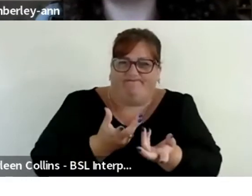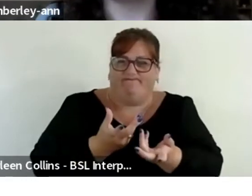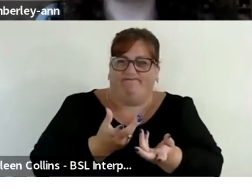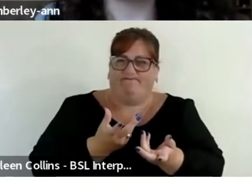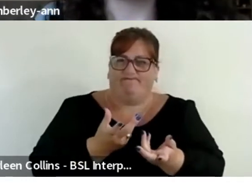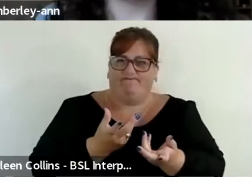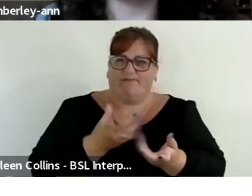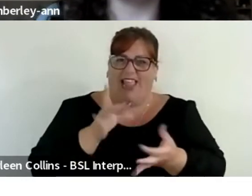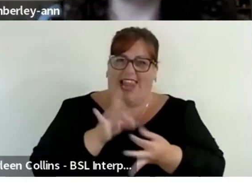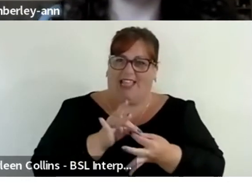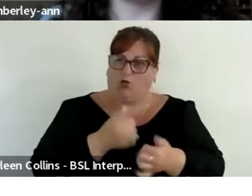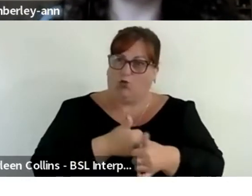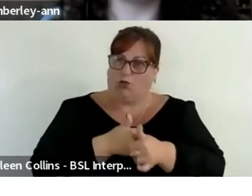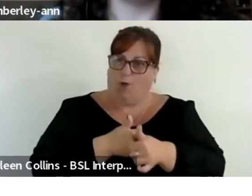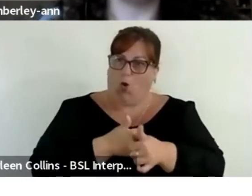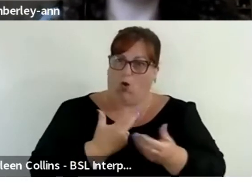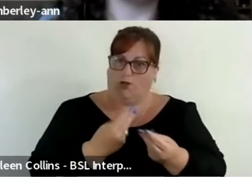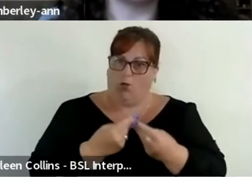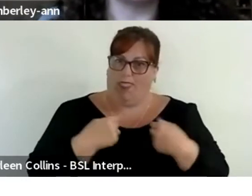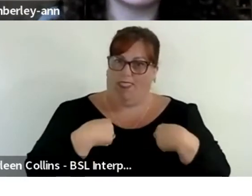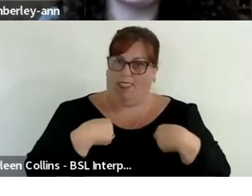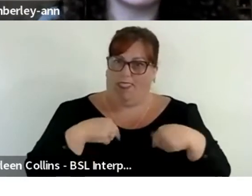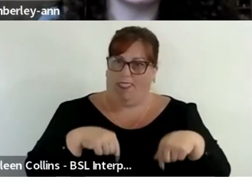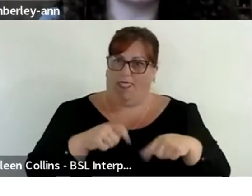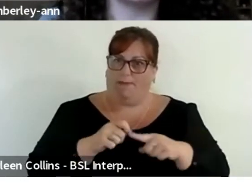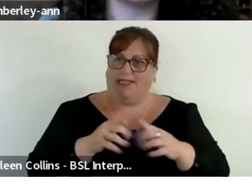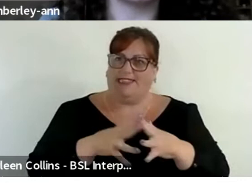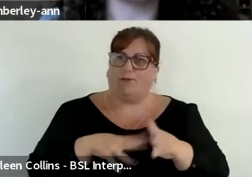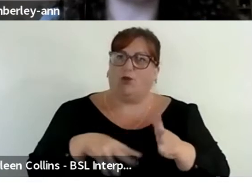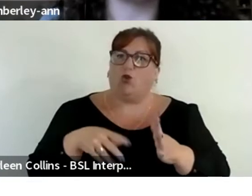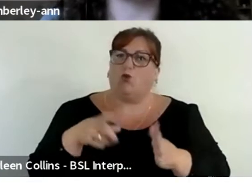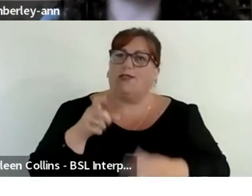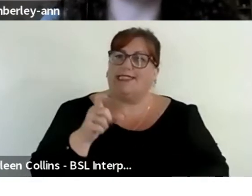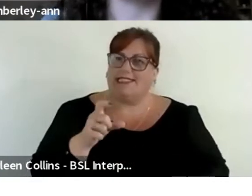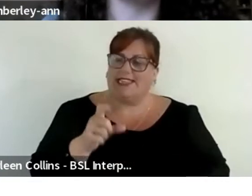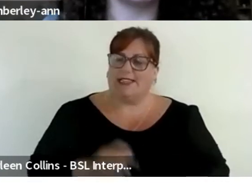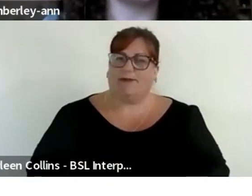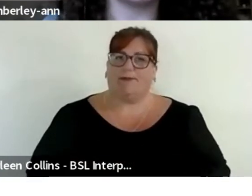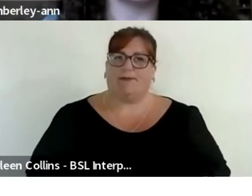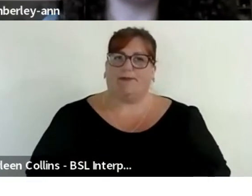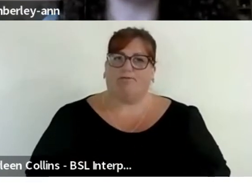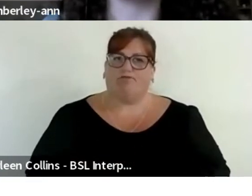So, on the slide there is just some different bullet points and